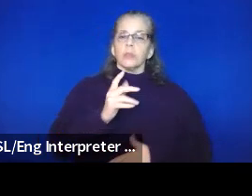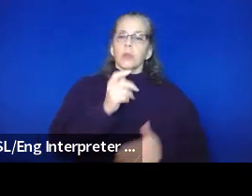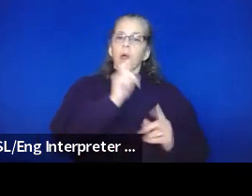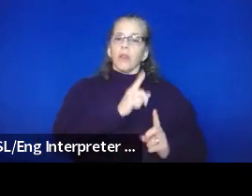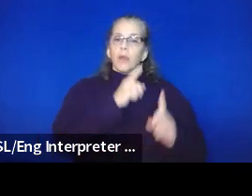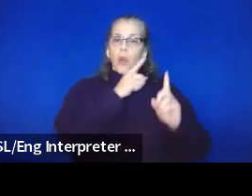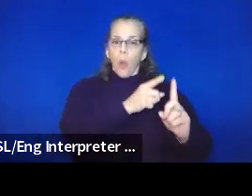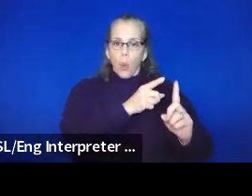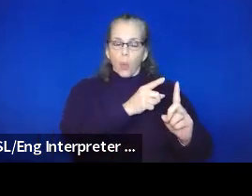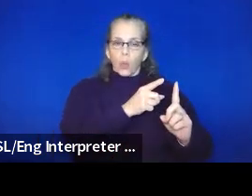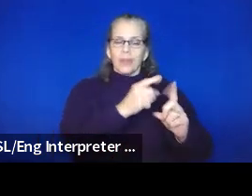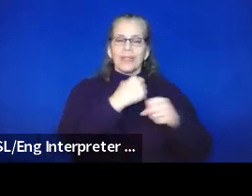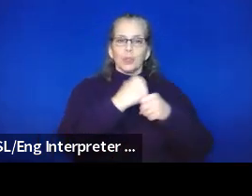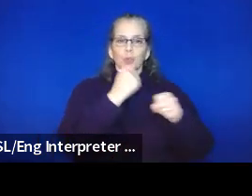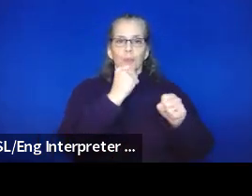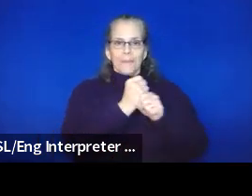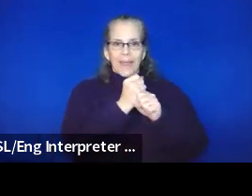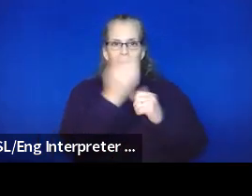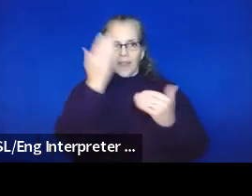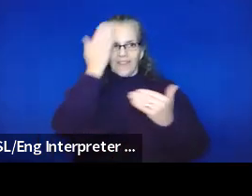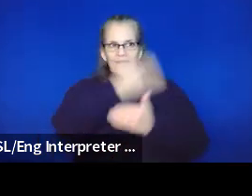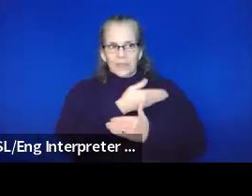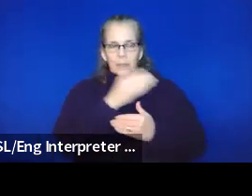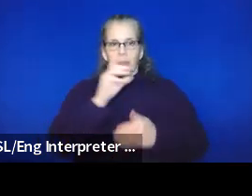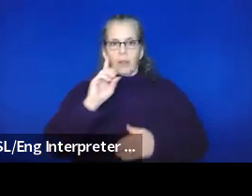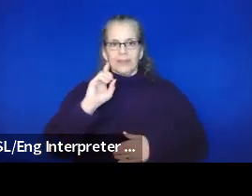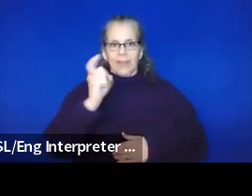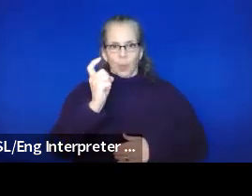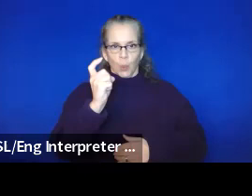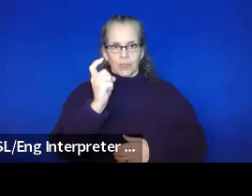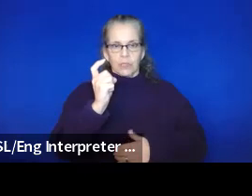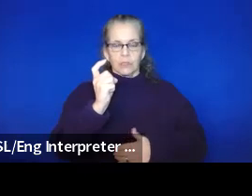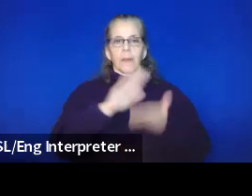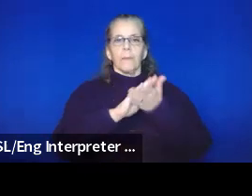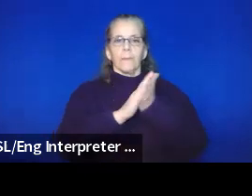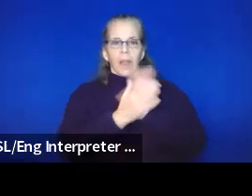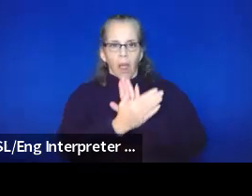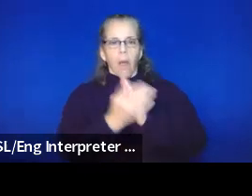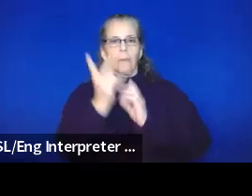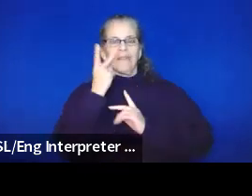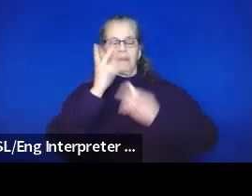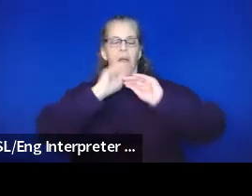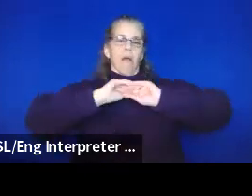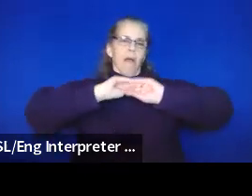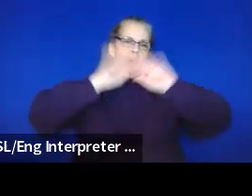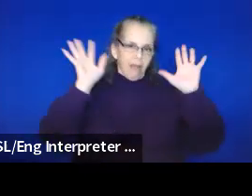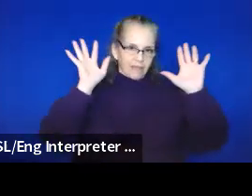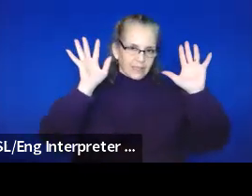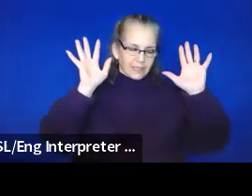diagnosis visible so you can introduce people as hearing loss as a back seat passenger that's